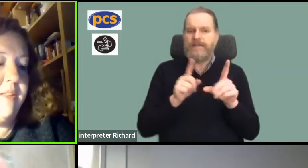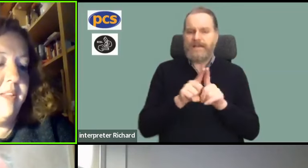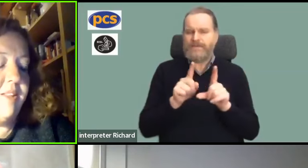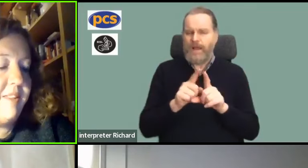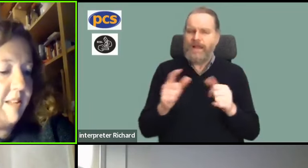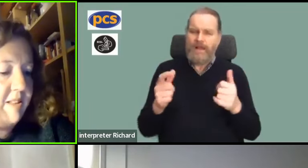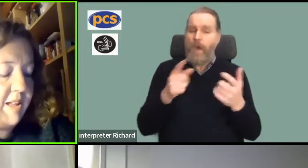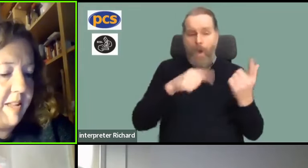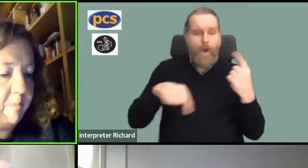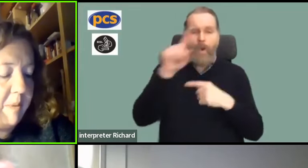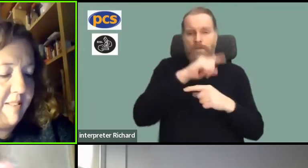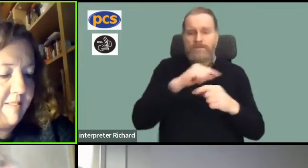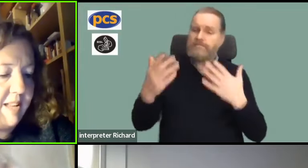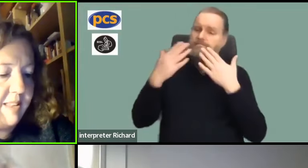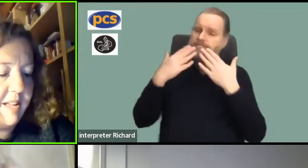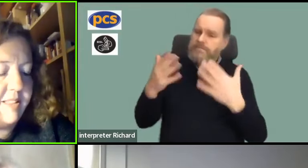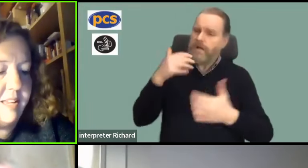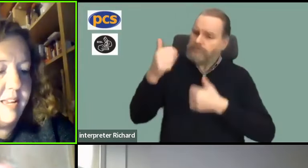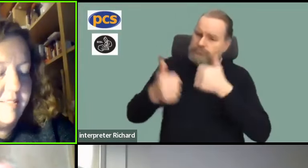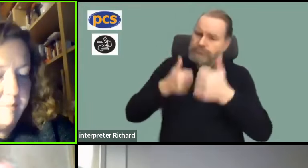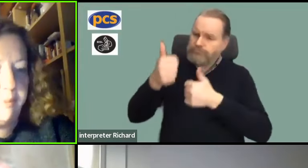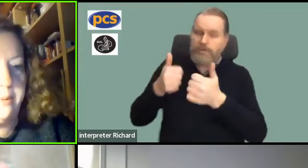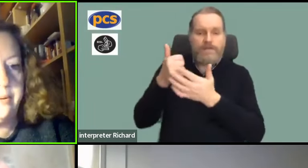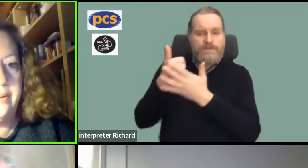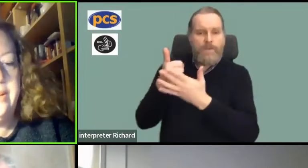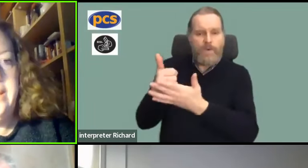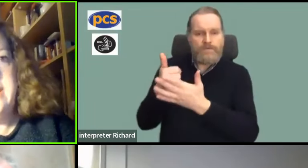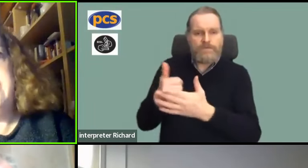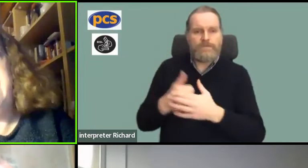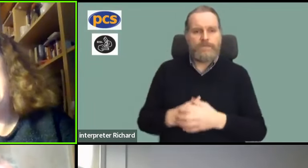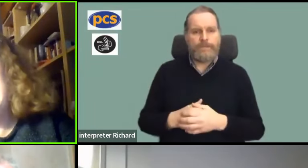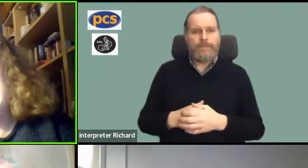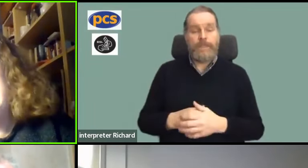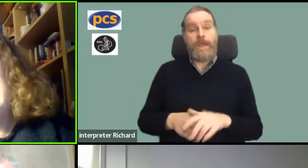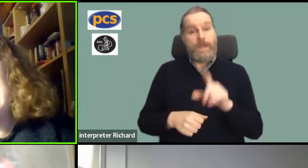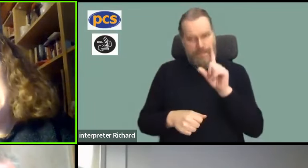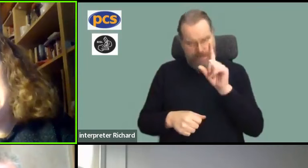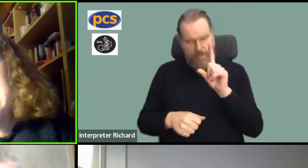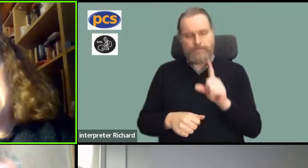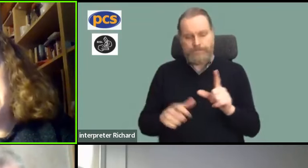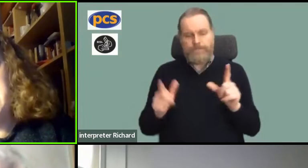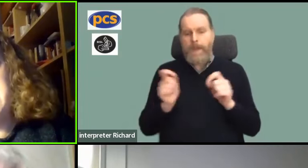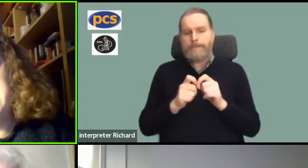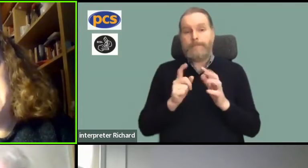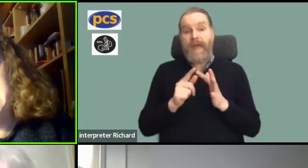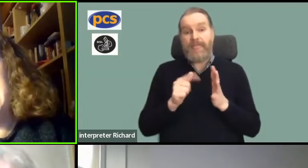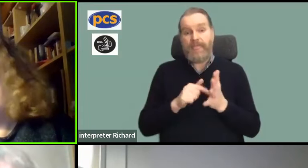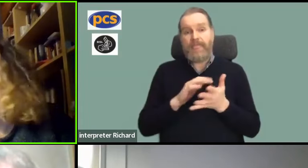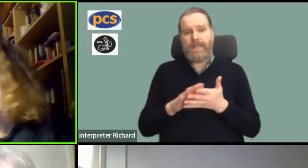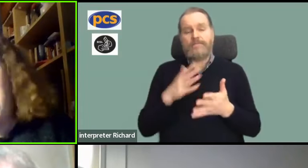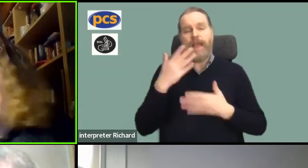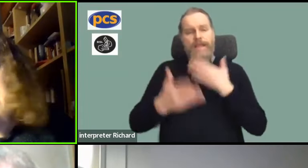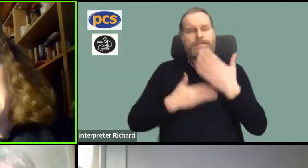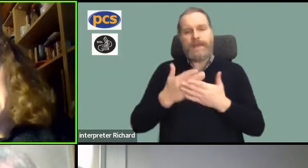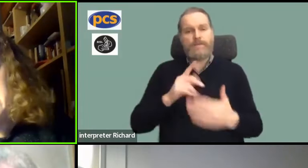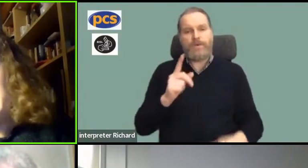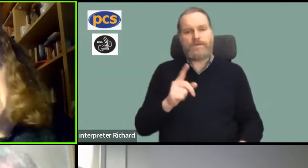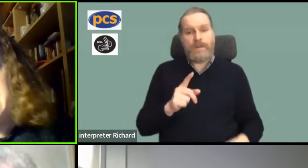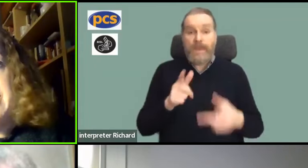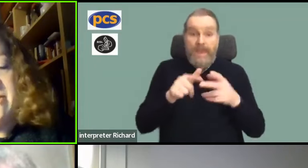Germany, Will branch in that sandy journey. So so, then, the other thing that nk k best said that I think nk best said that I think is is, if you can't physically